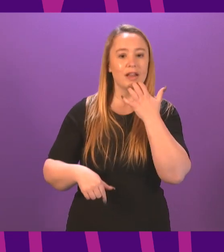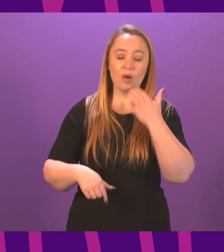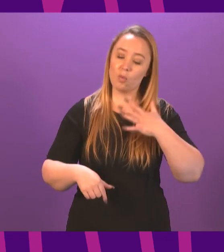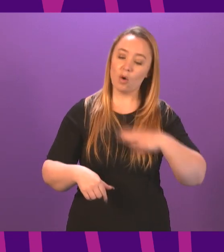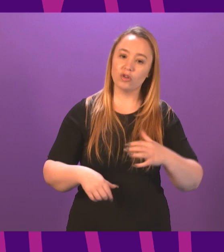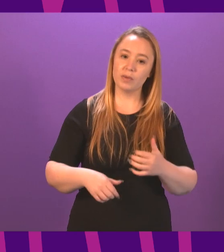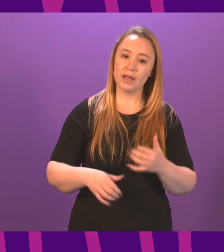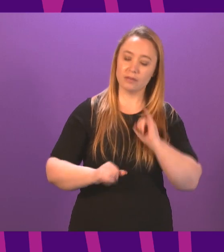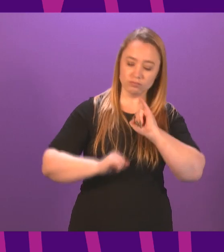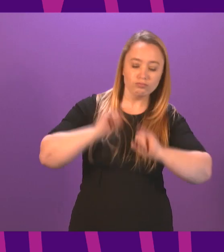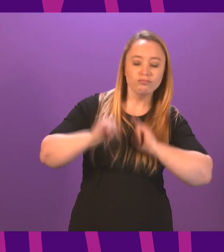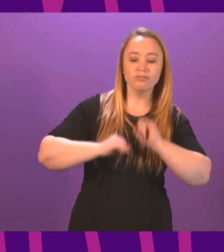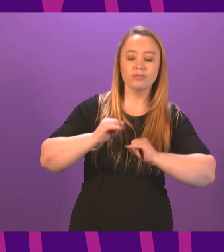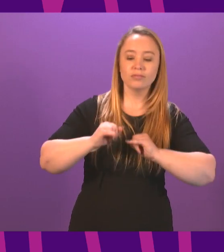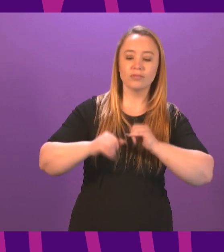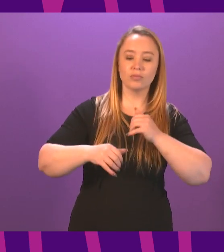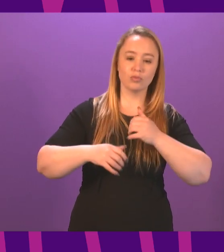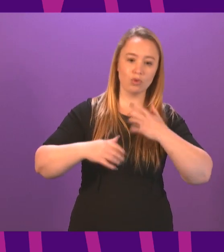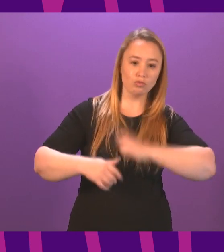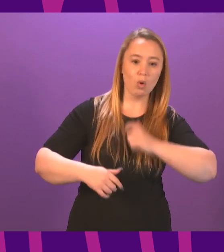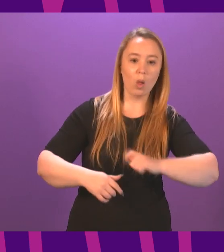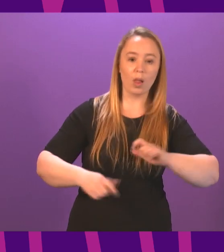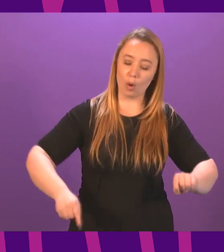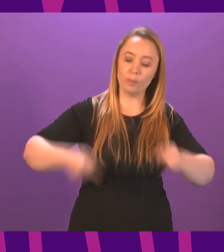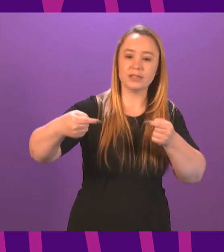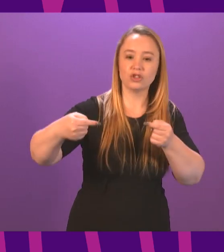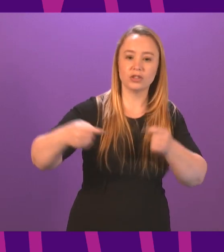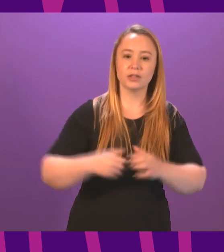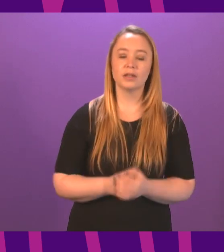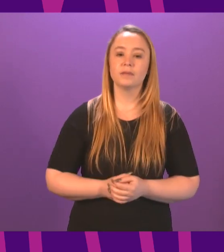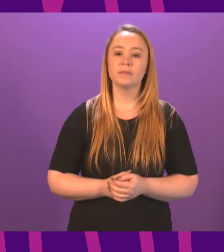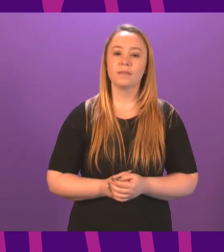Part of being open to scrutiny is listening to the will of the Parliament. The Parliament